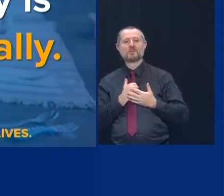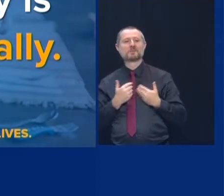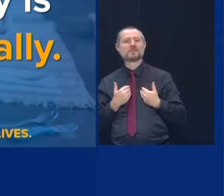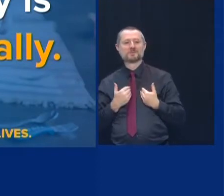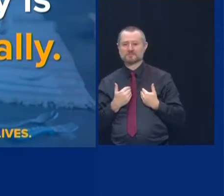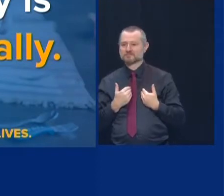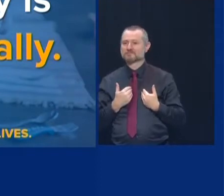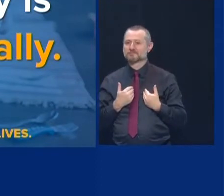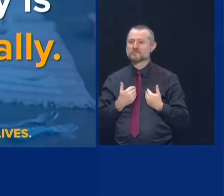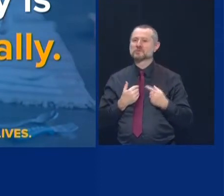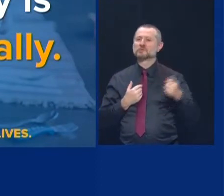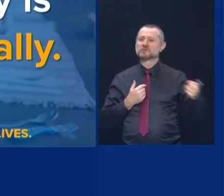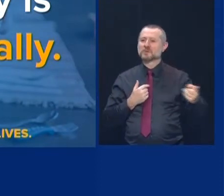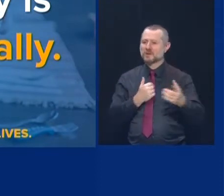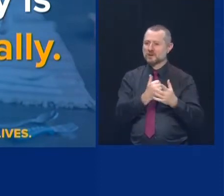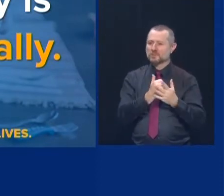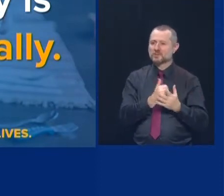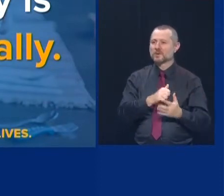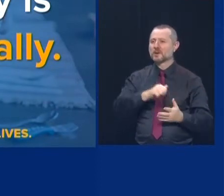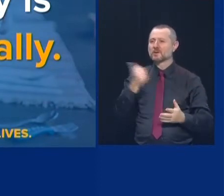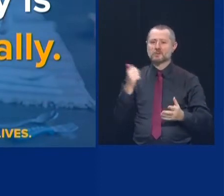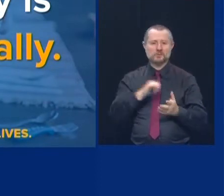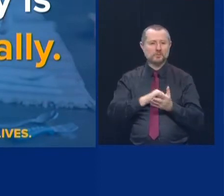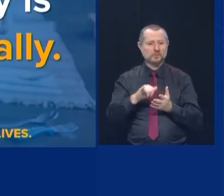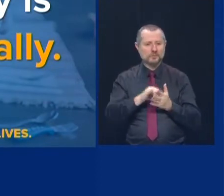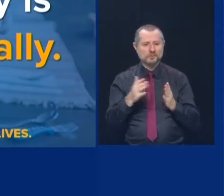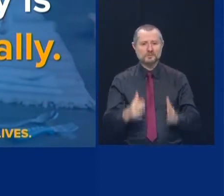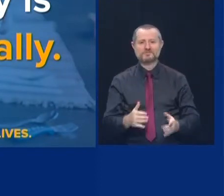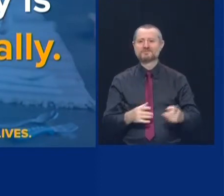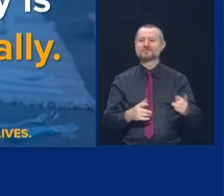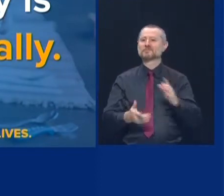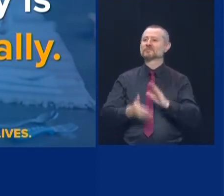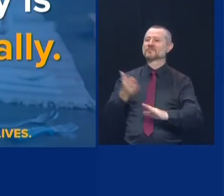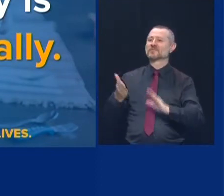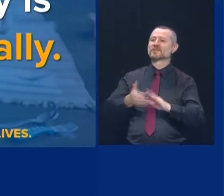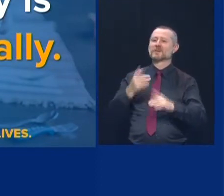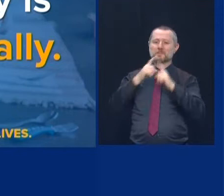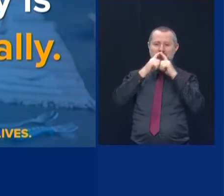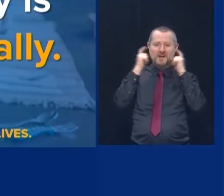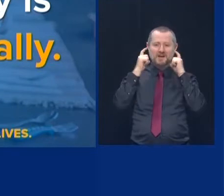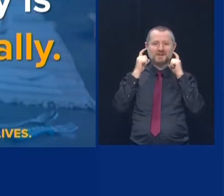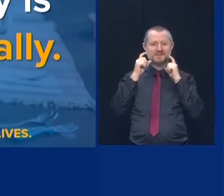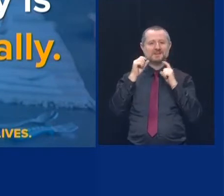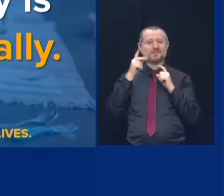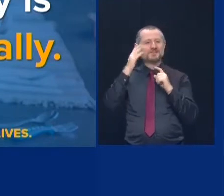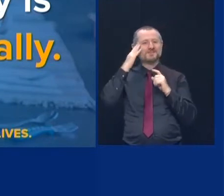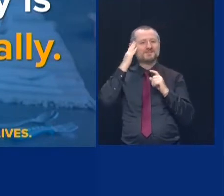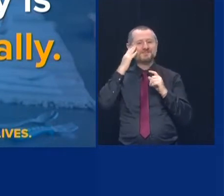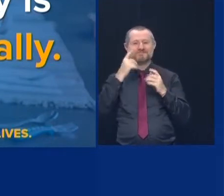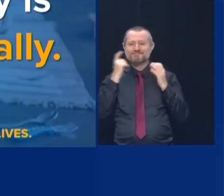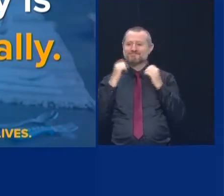AND MY LOVE FOR HER AND HER GESTURE AND THE WAY SHE HELPED ME THIS YEAR AND THE WAY SHE